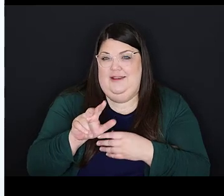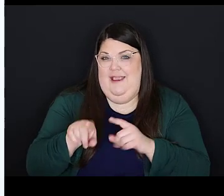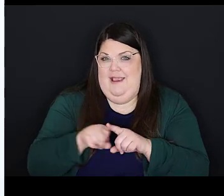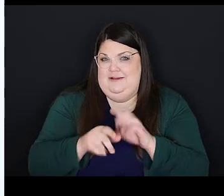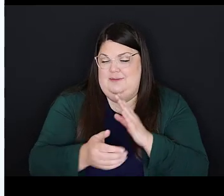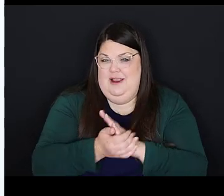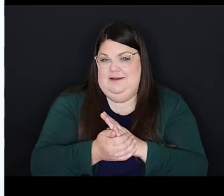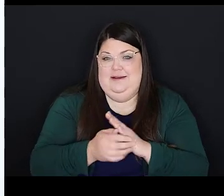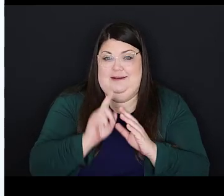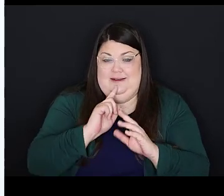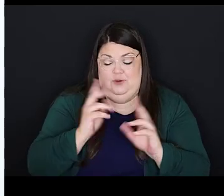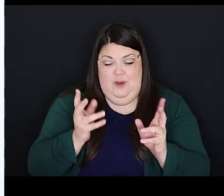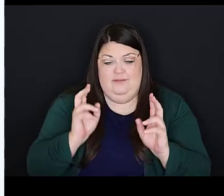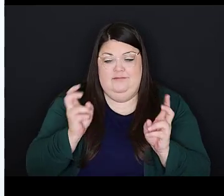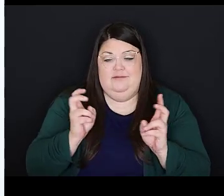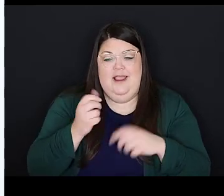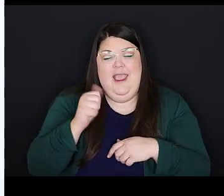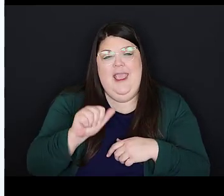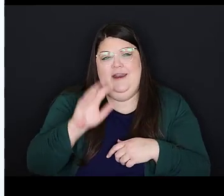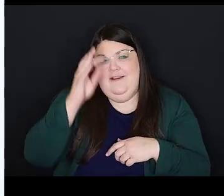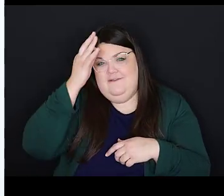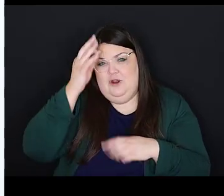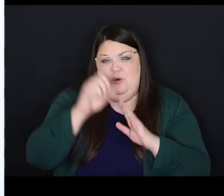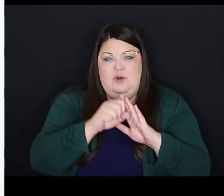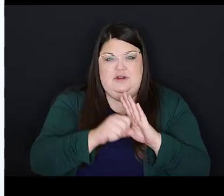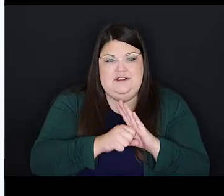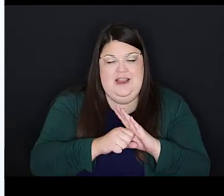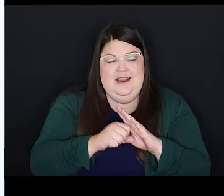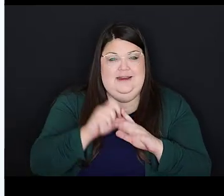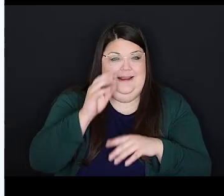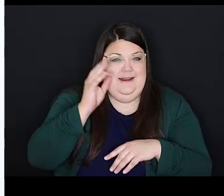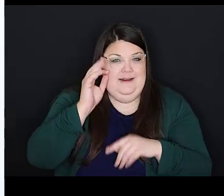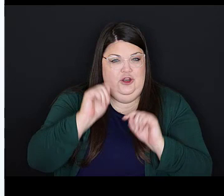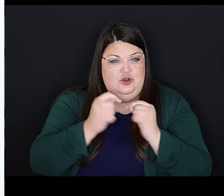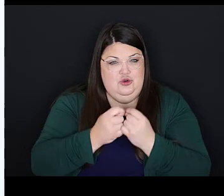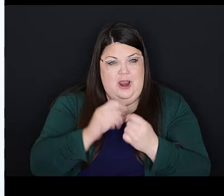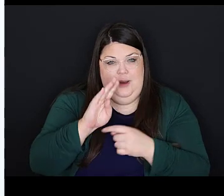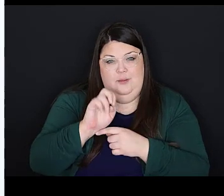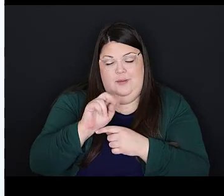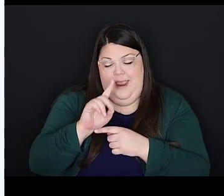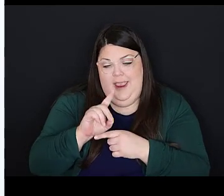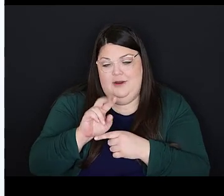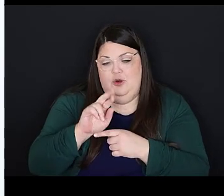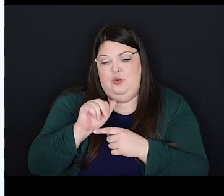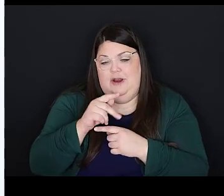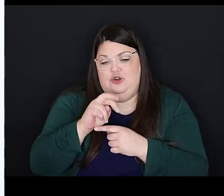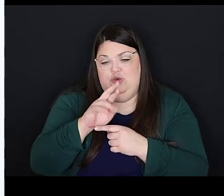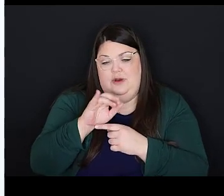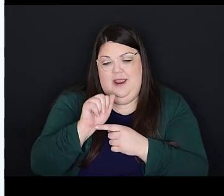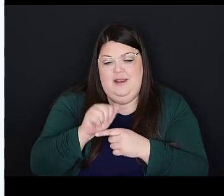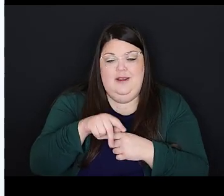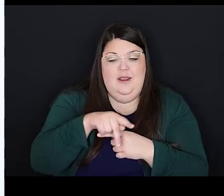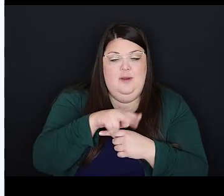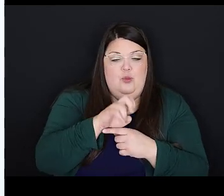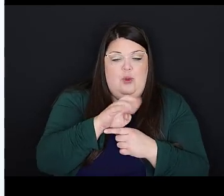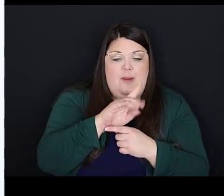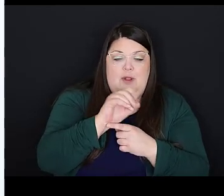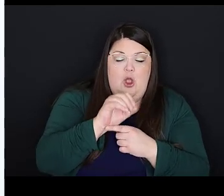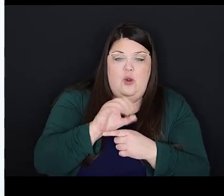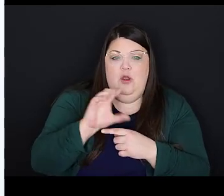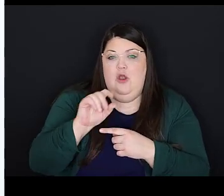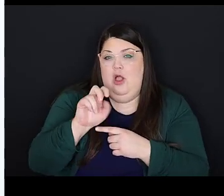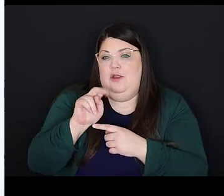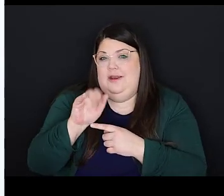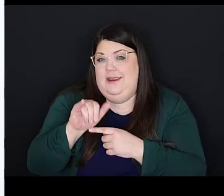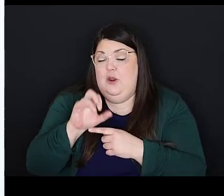is “any Federal or State Indian tribe, band, rancheria, pueblo, colony, or community,